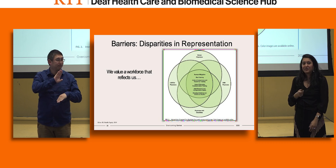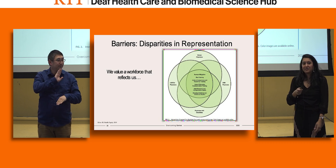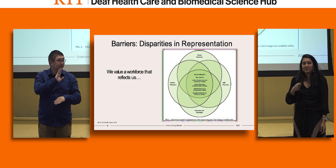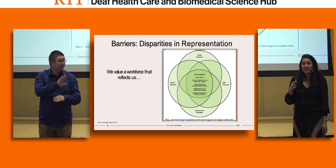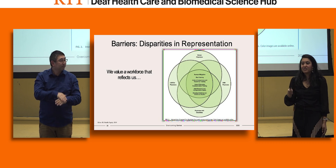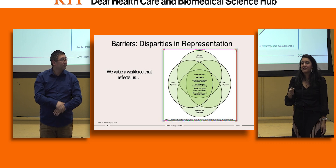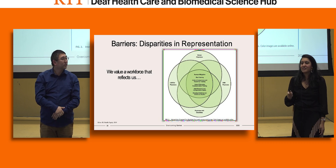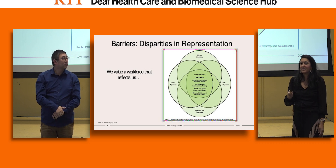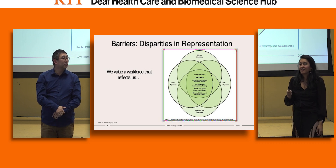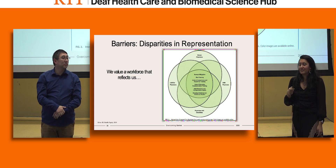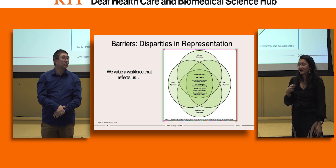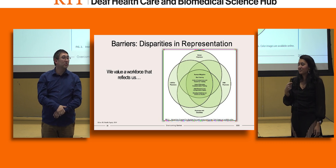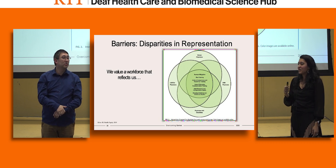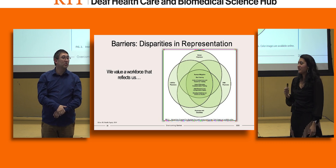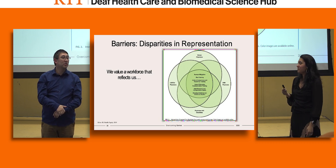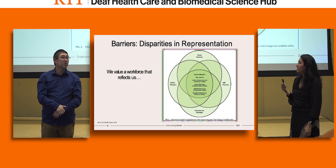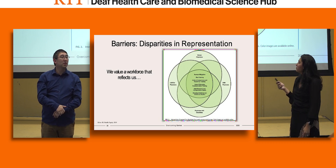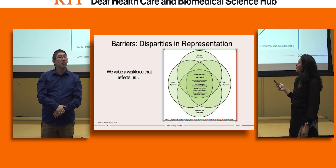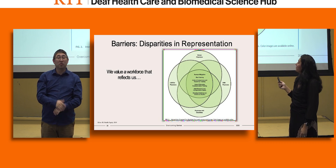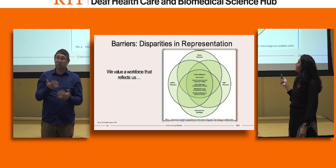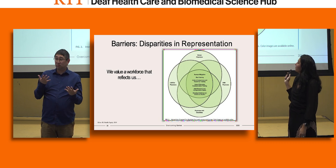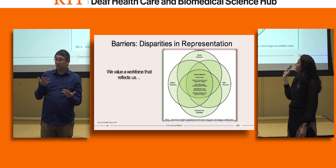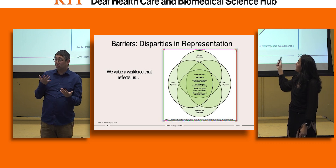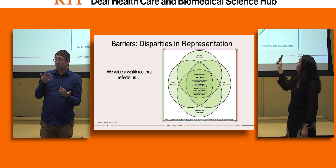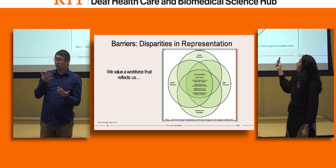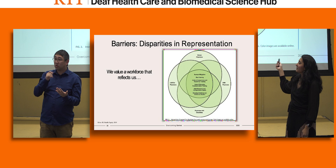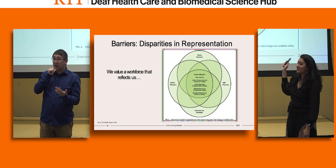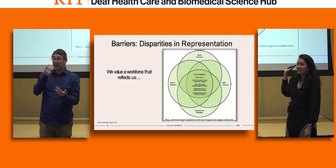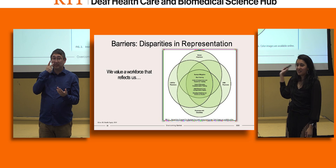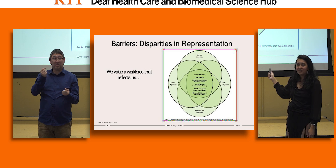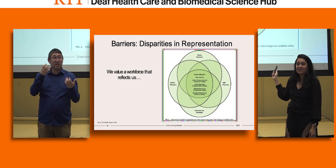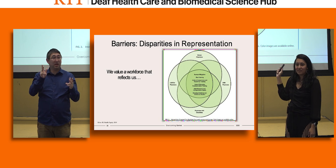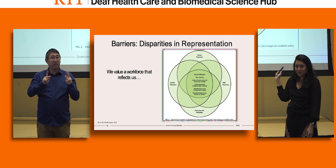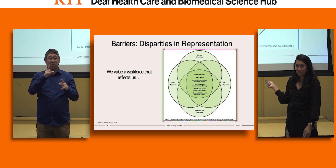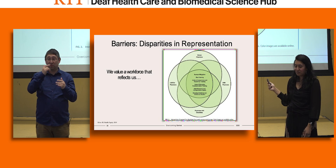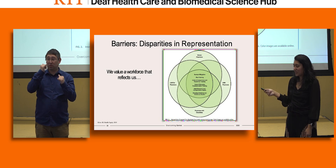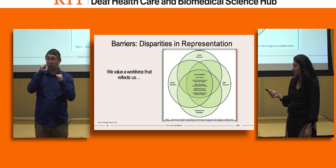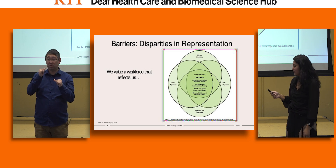So, we aren't seeing as many people who look like us in the field of medicine.